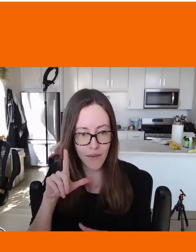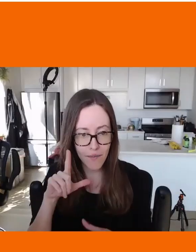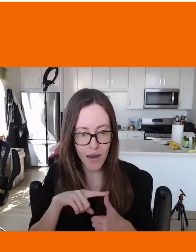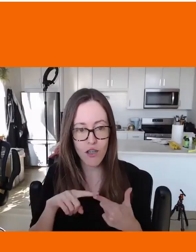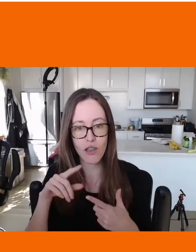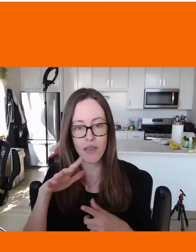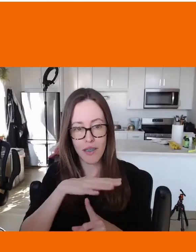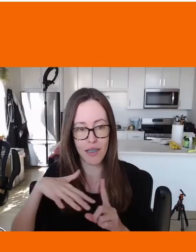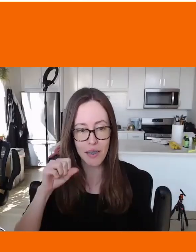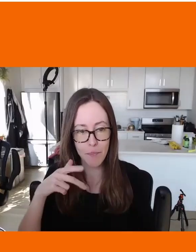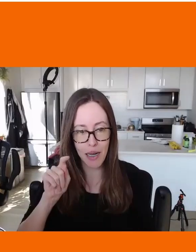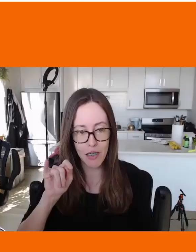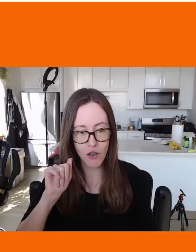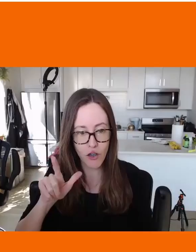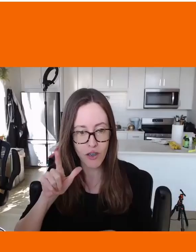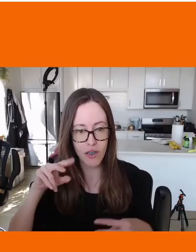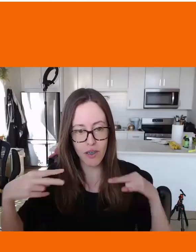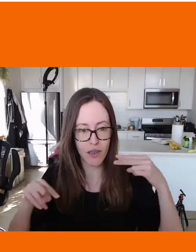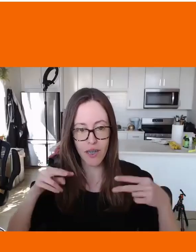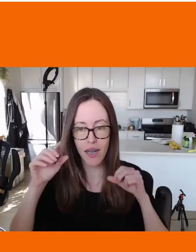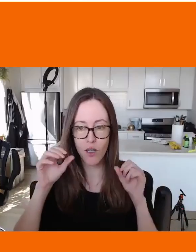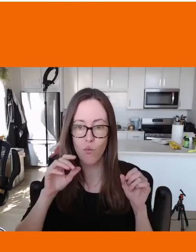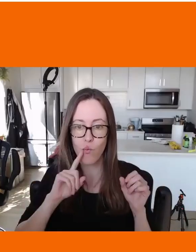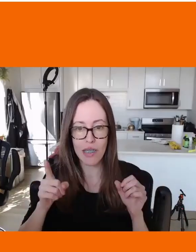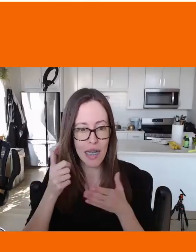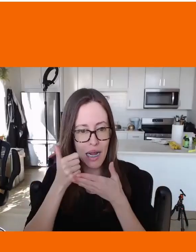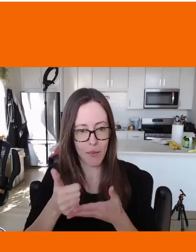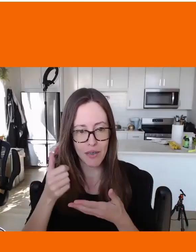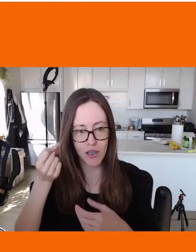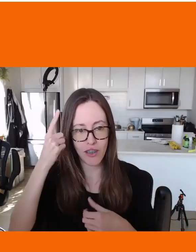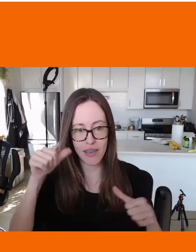talk about how rich the features of ASL are so that we can use classifiers